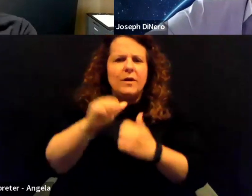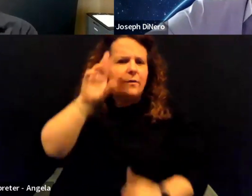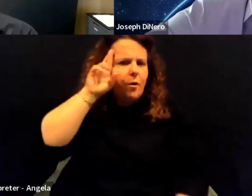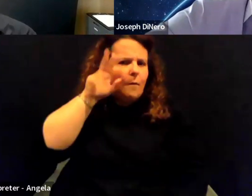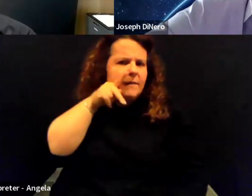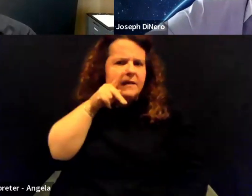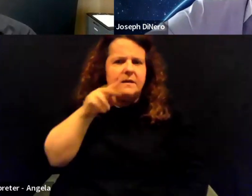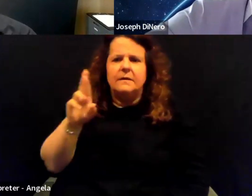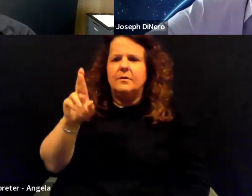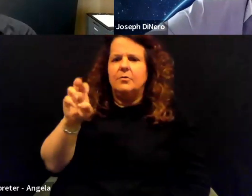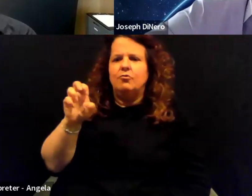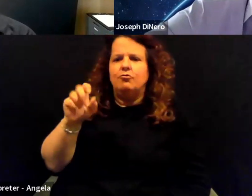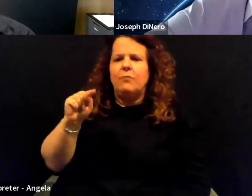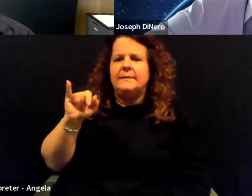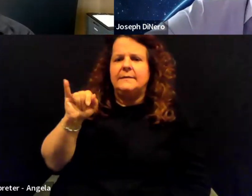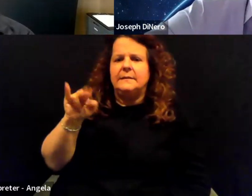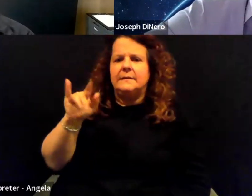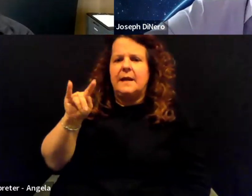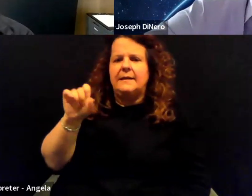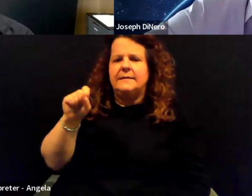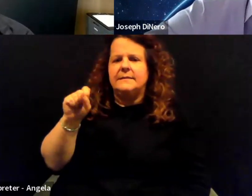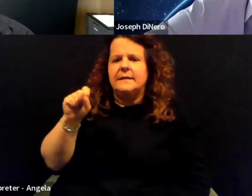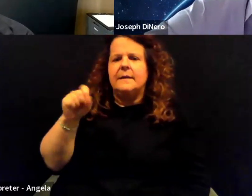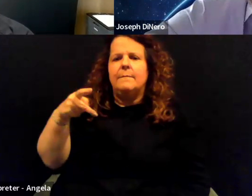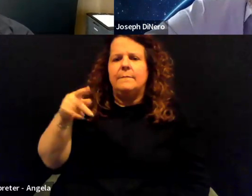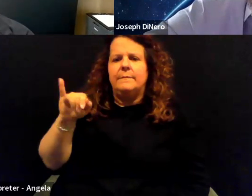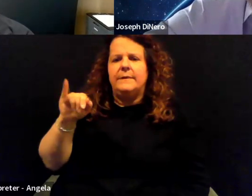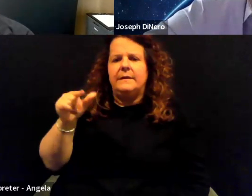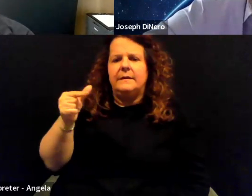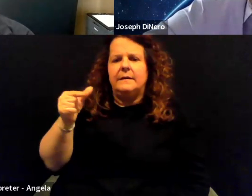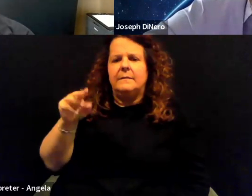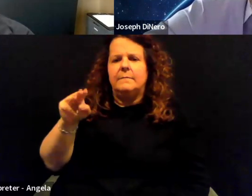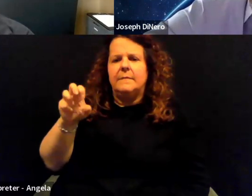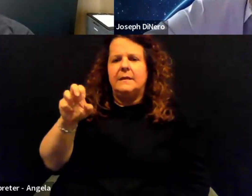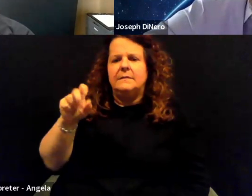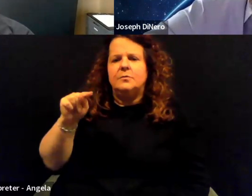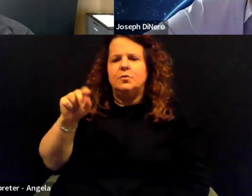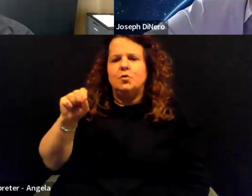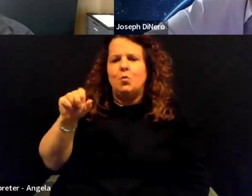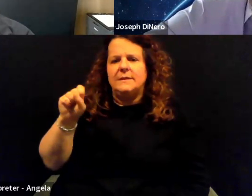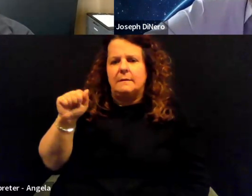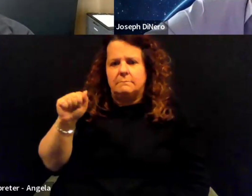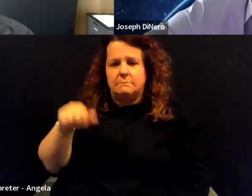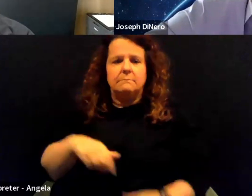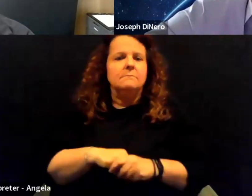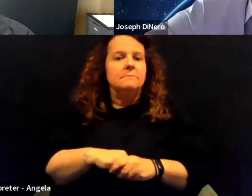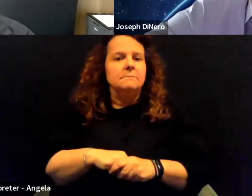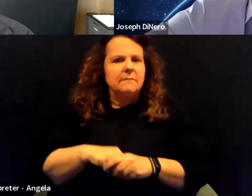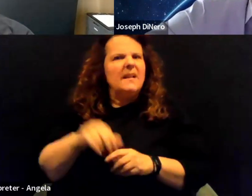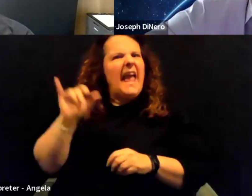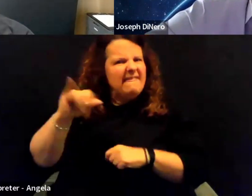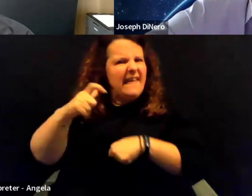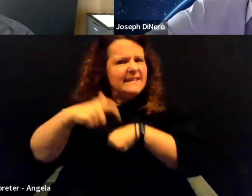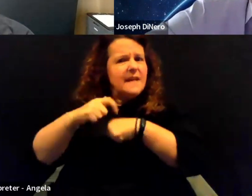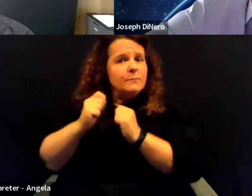And that was right around the time that I started my, my online business. And, , at the